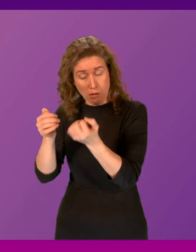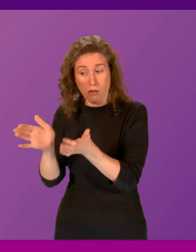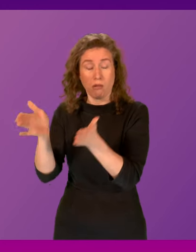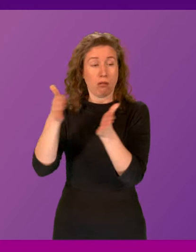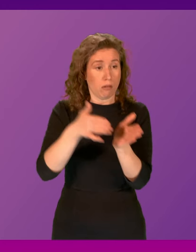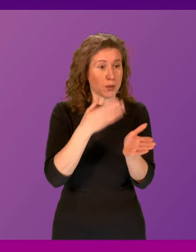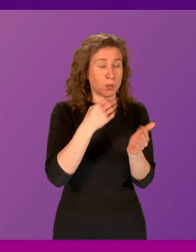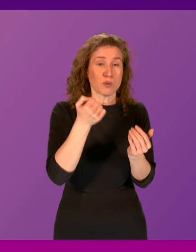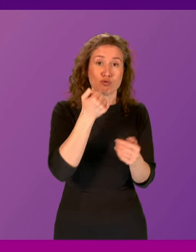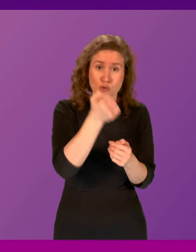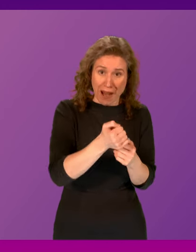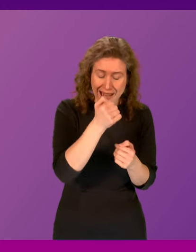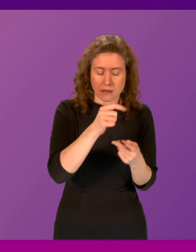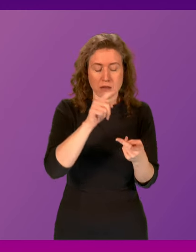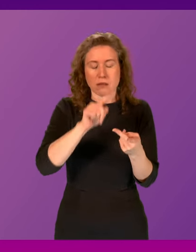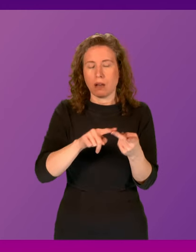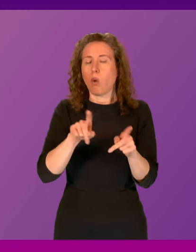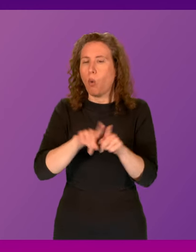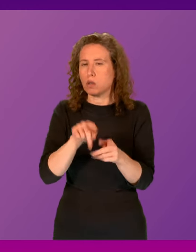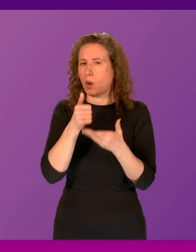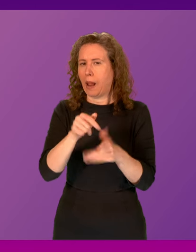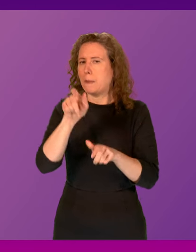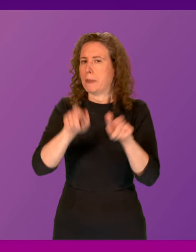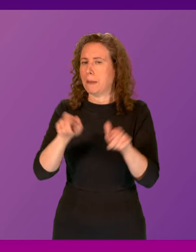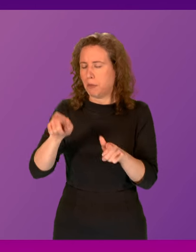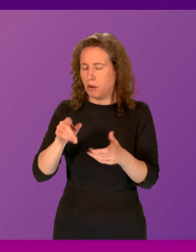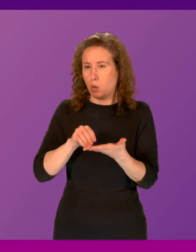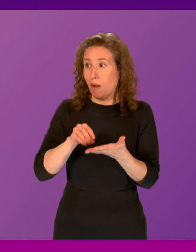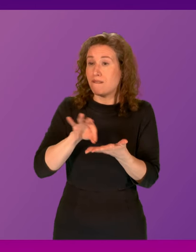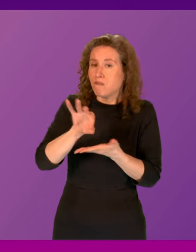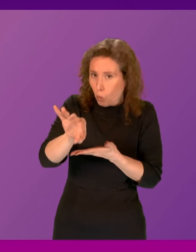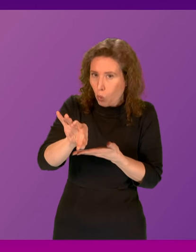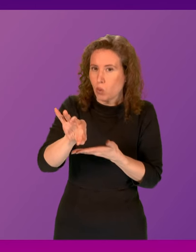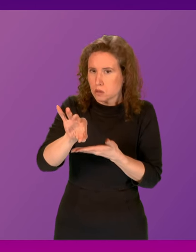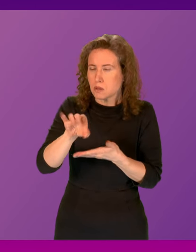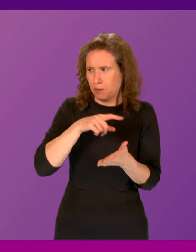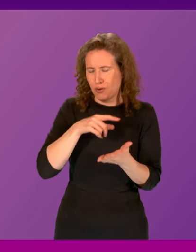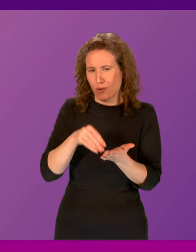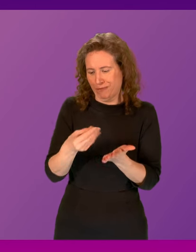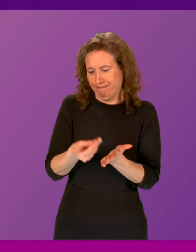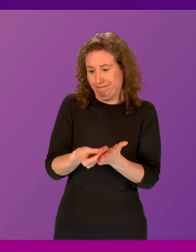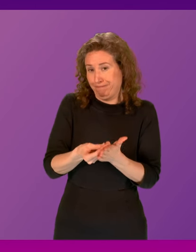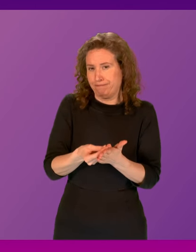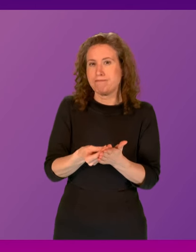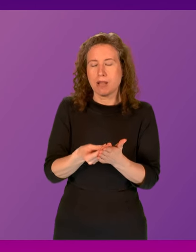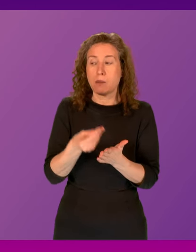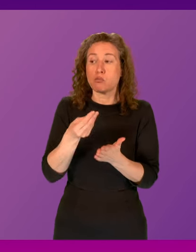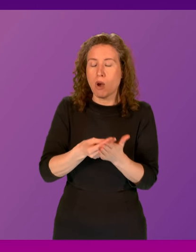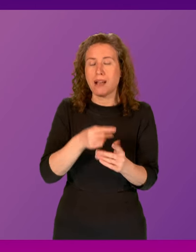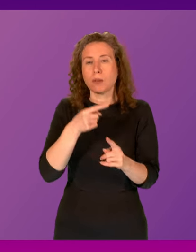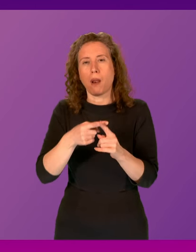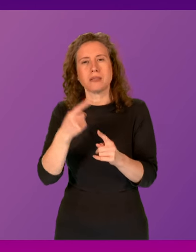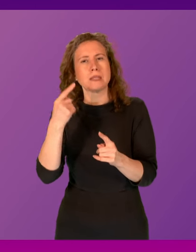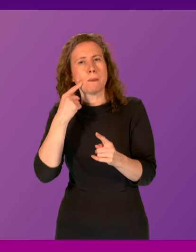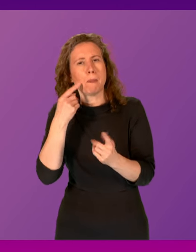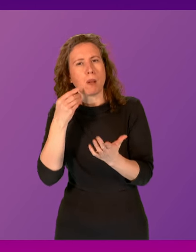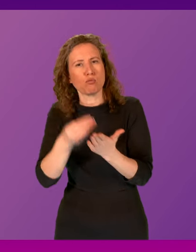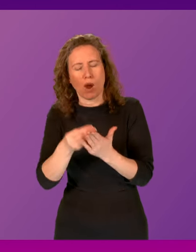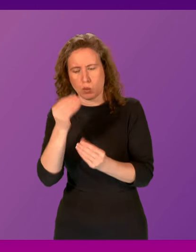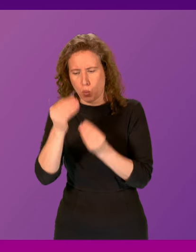second is to find out whether they help passengers who are facing the cost of living crisis. We know that price and simplicity are crucial for people when it comes to choosing how to travel.